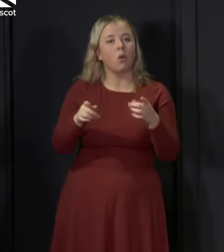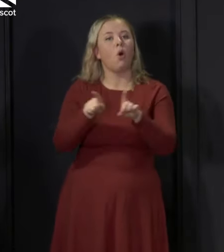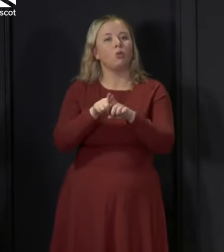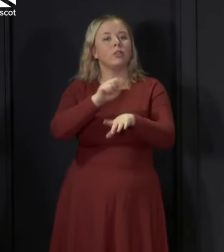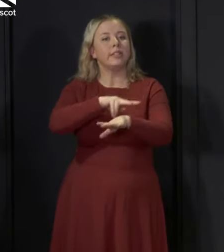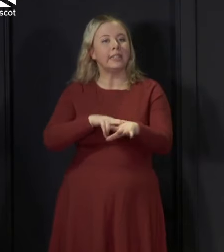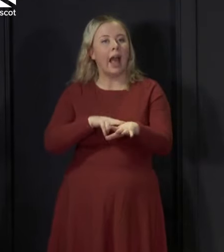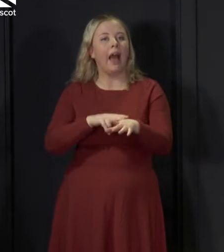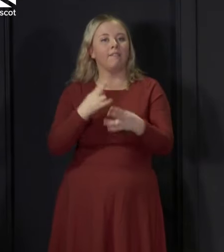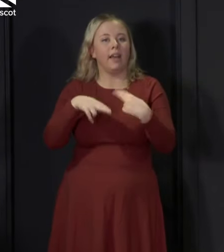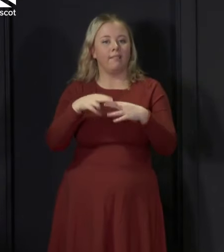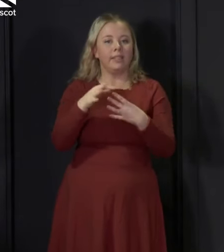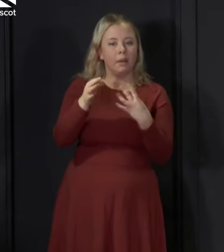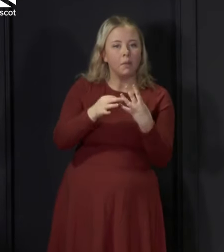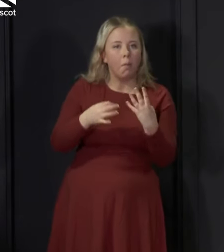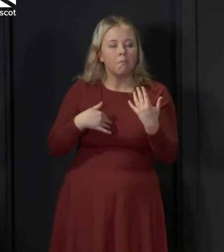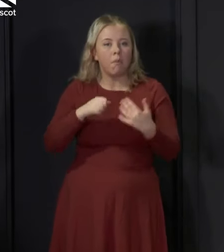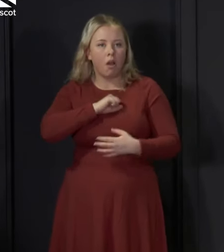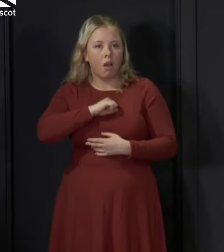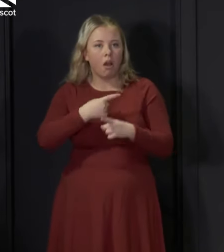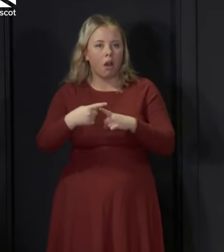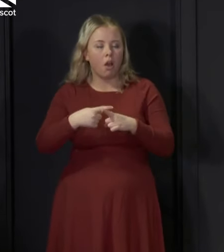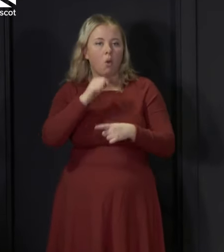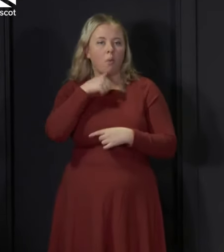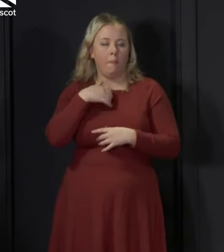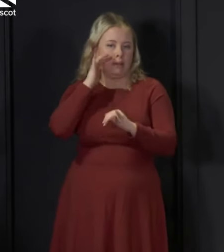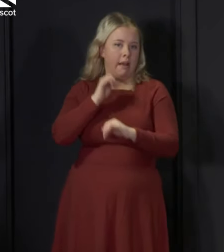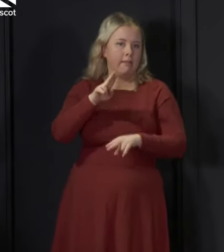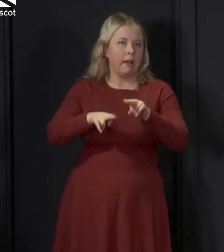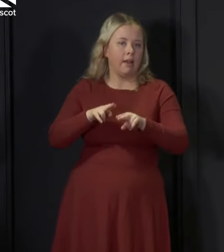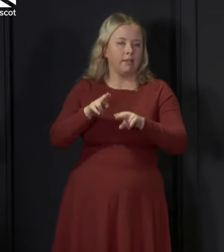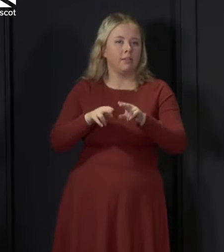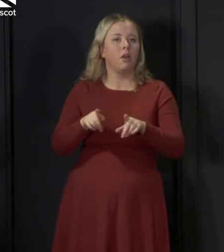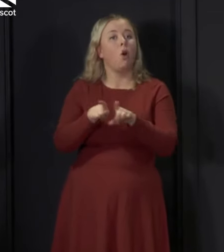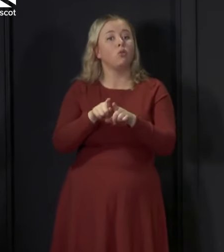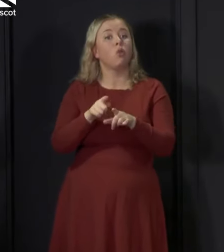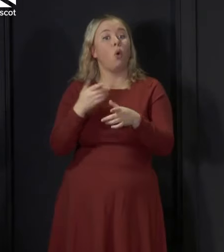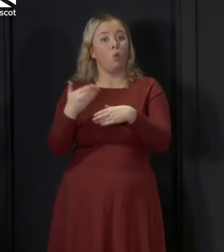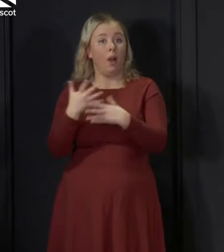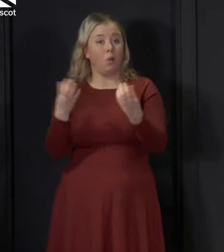care sector and continue to work with the care sector to ensure appropriate provision of PPE.